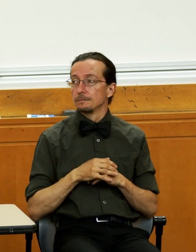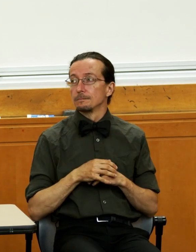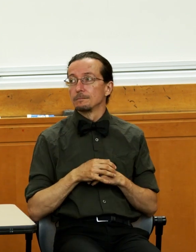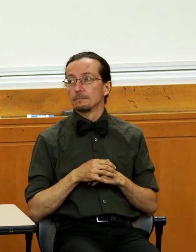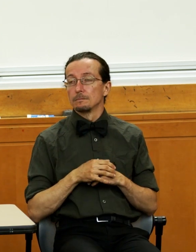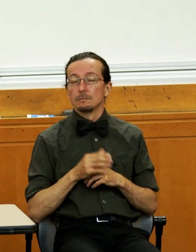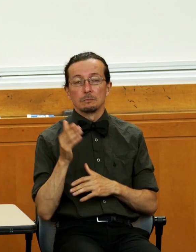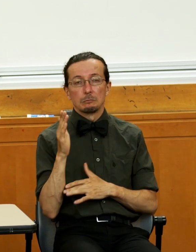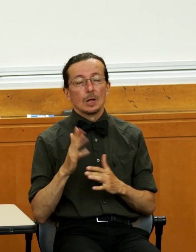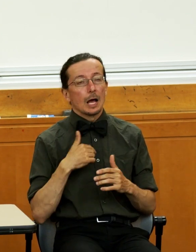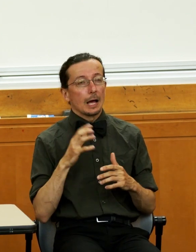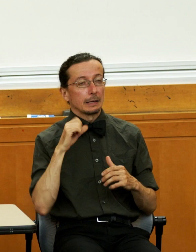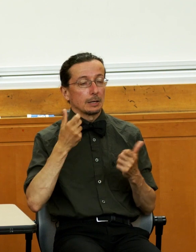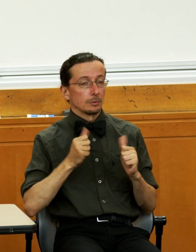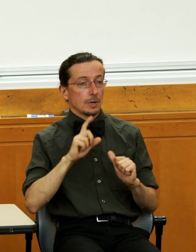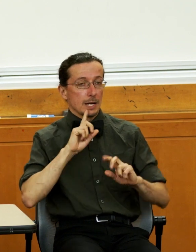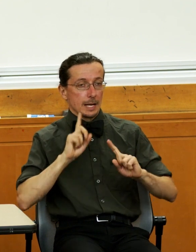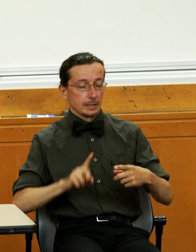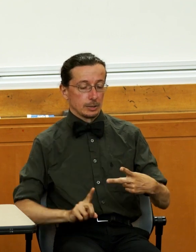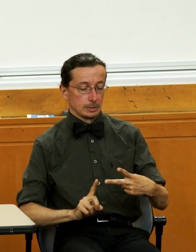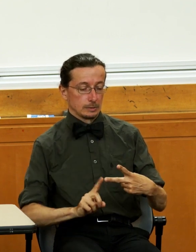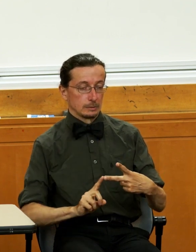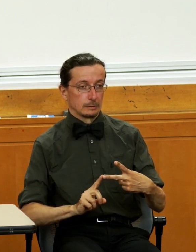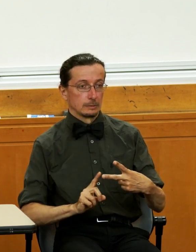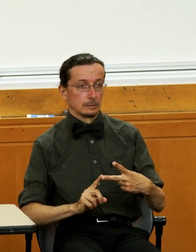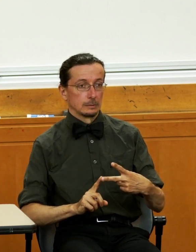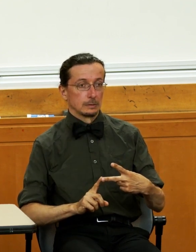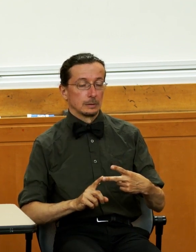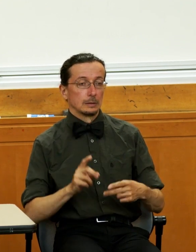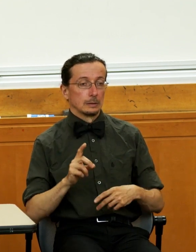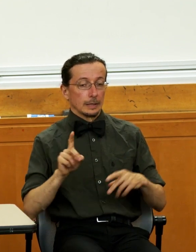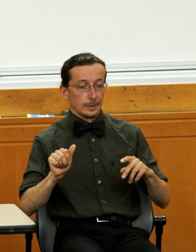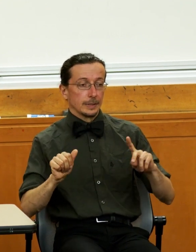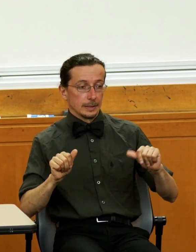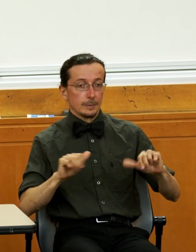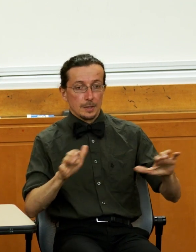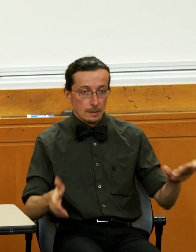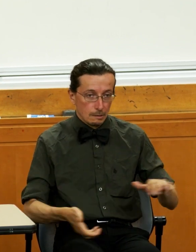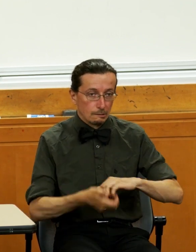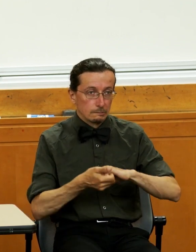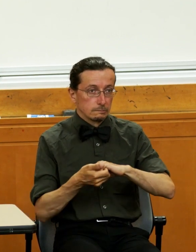question first, on cross-disability solidarity. I think, in general,